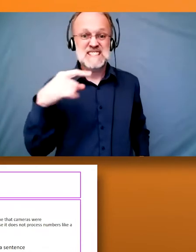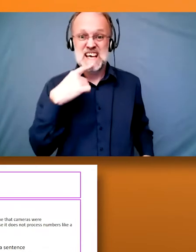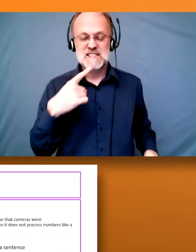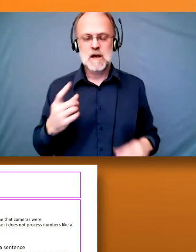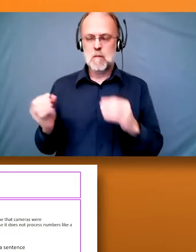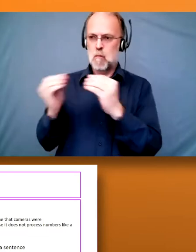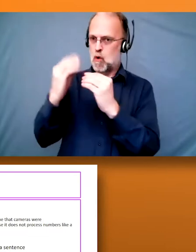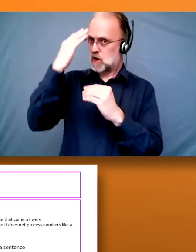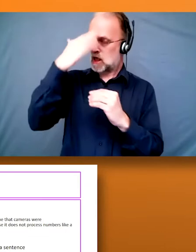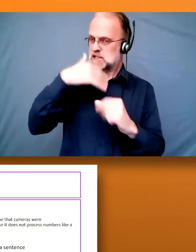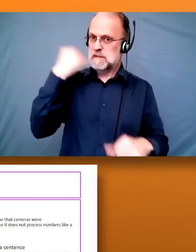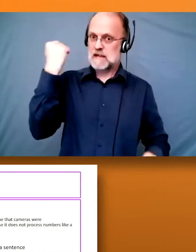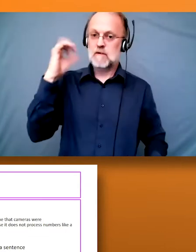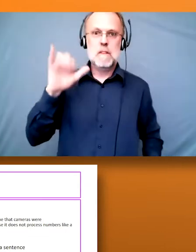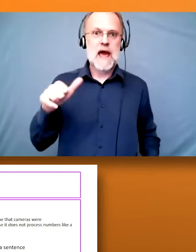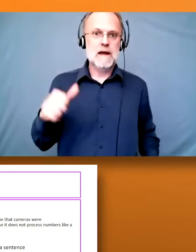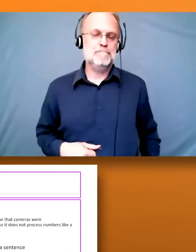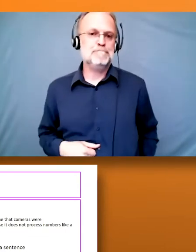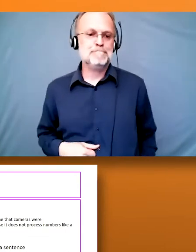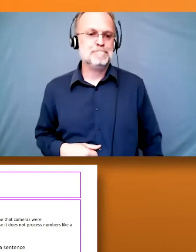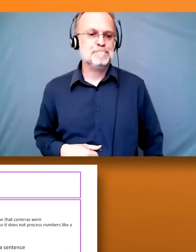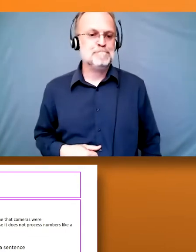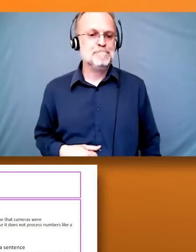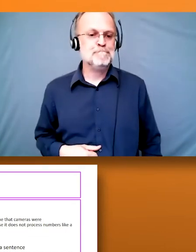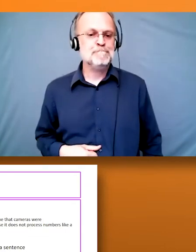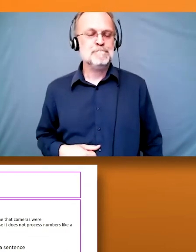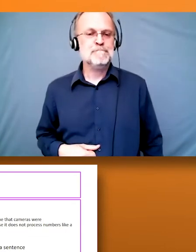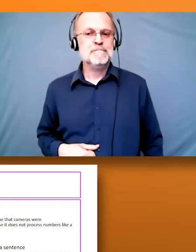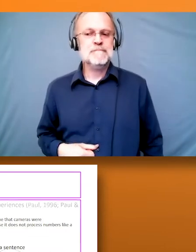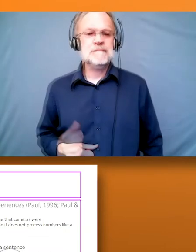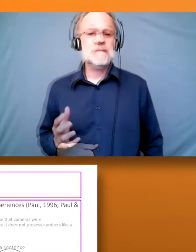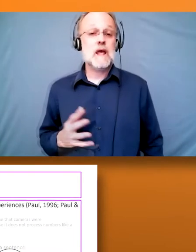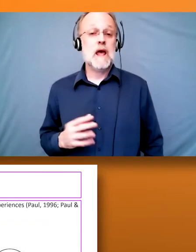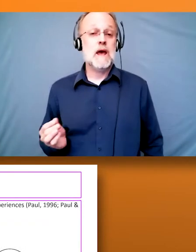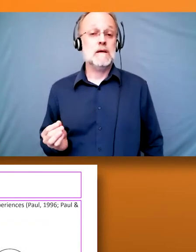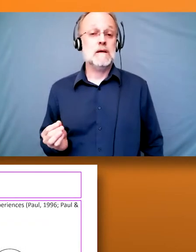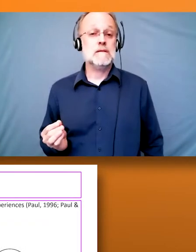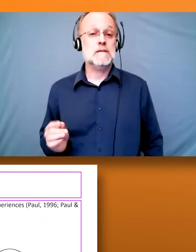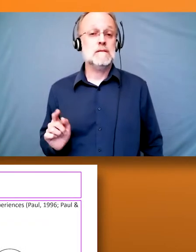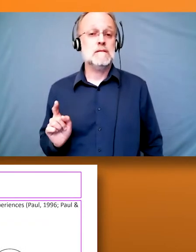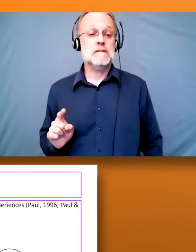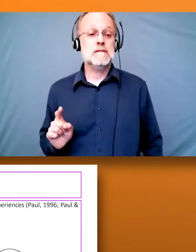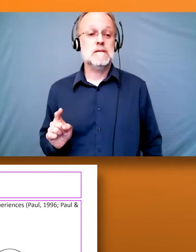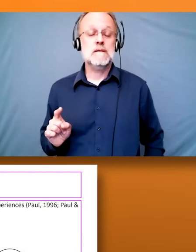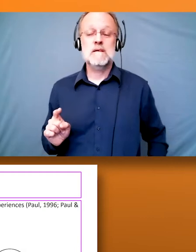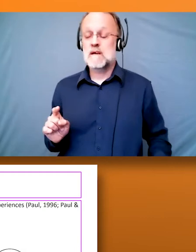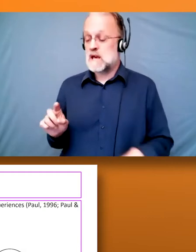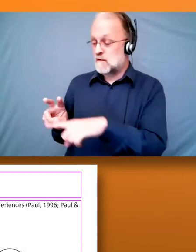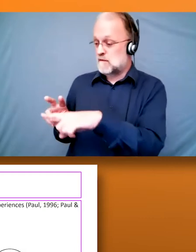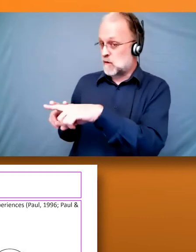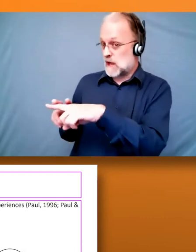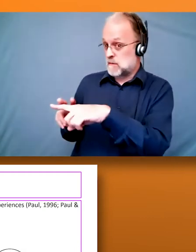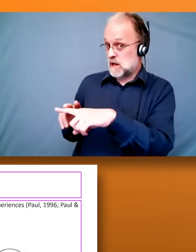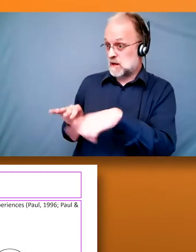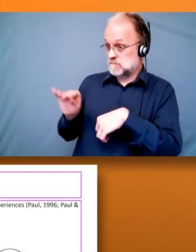in students' learning environment, whoever that is. One big thing is if we can relate vocabulary words